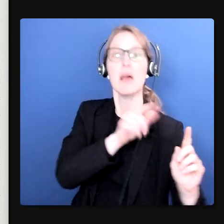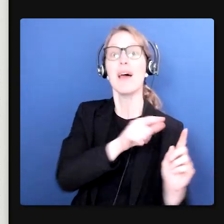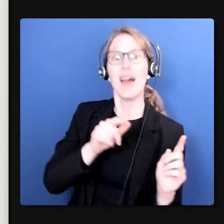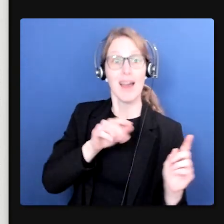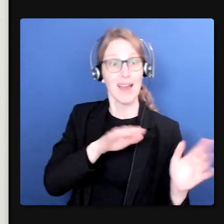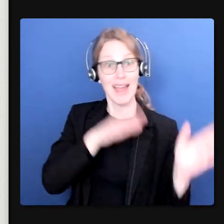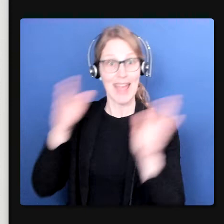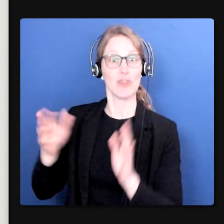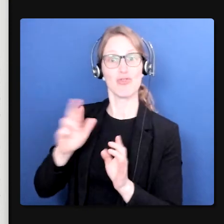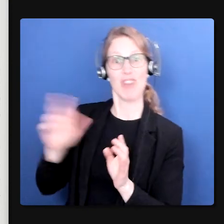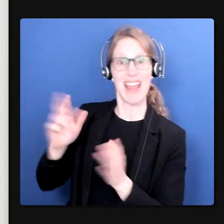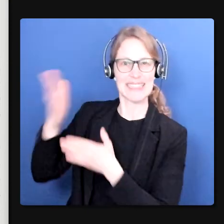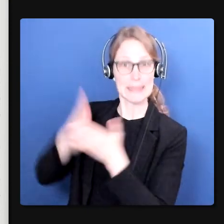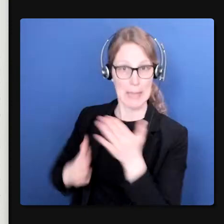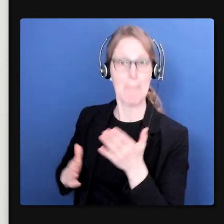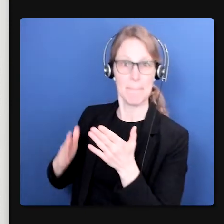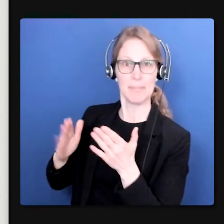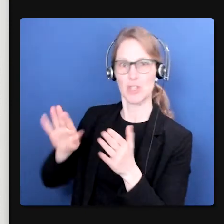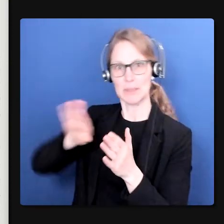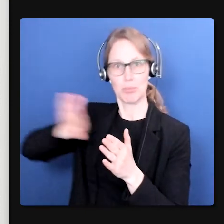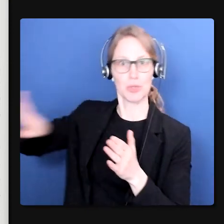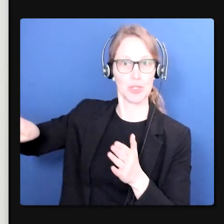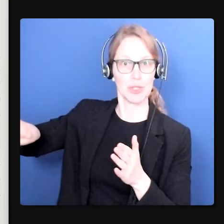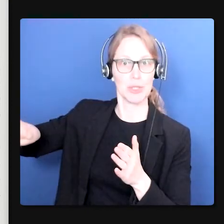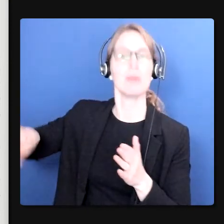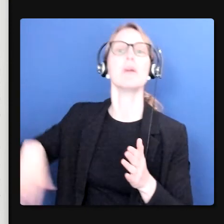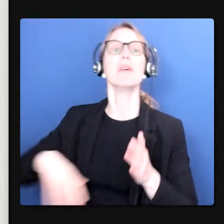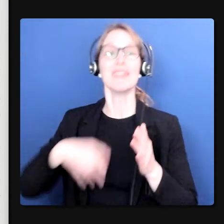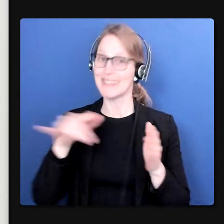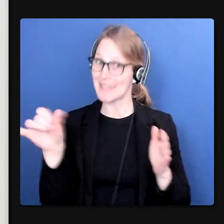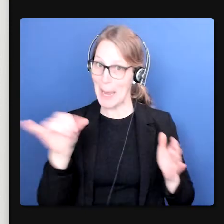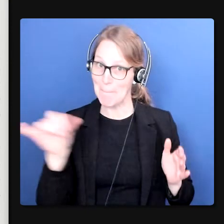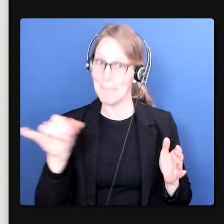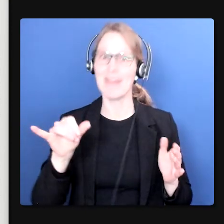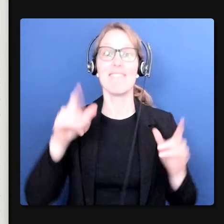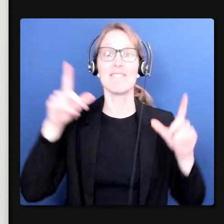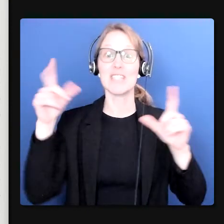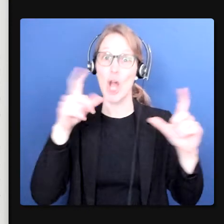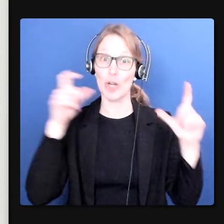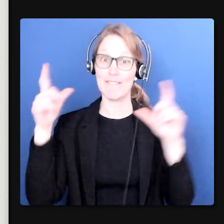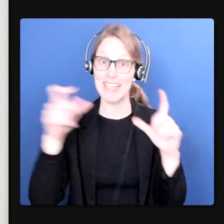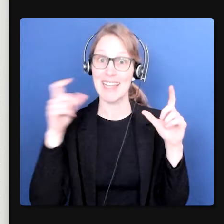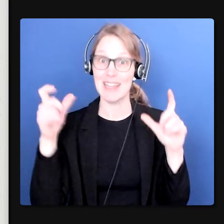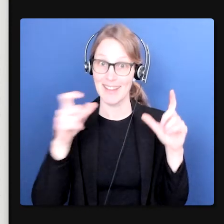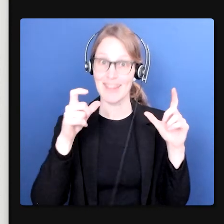And some interaction buttons shifted off to the right Similarly, when we go into photography mode,